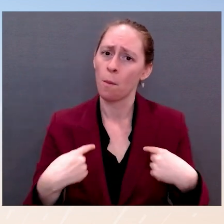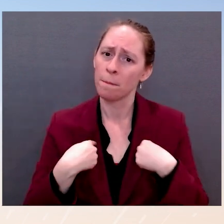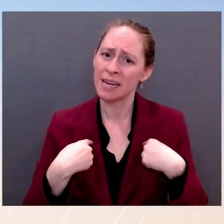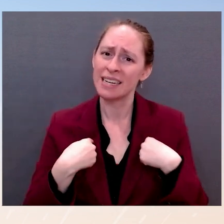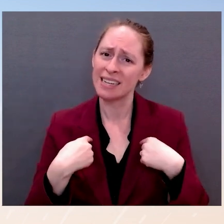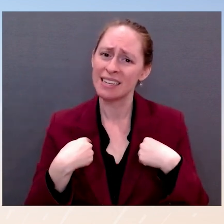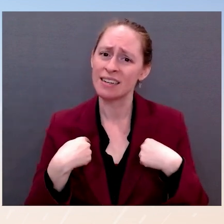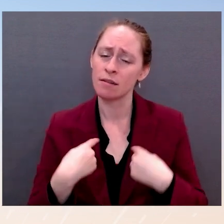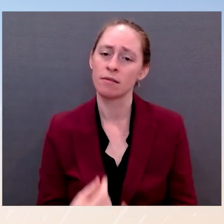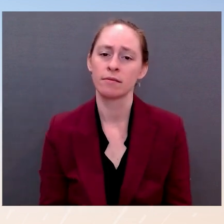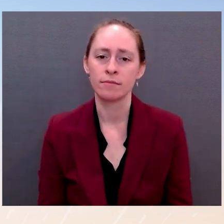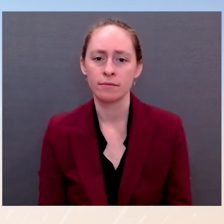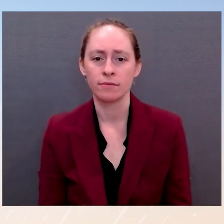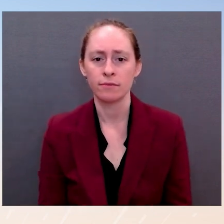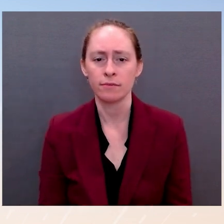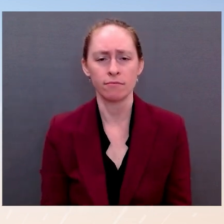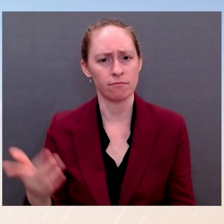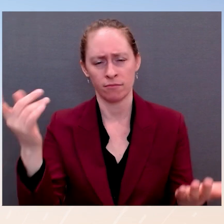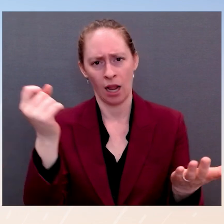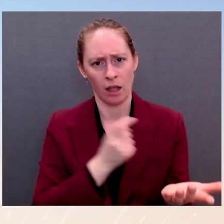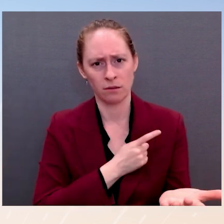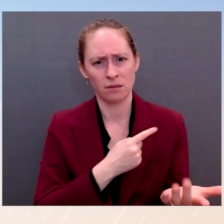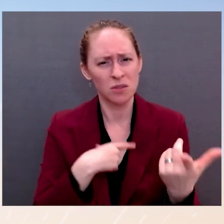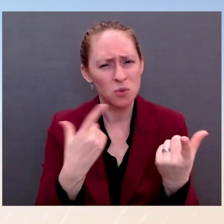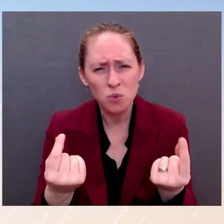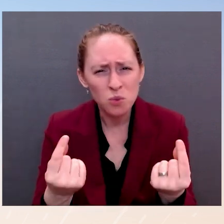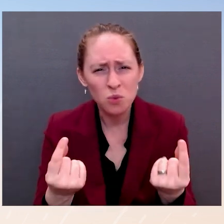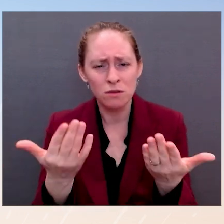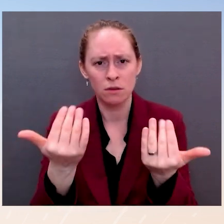Don, what can I do for you? Is there anything that you need?